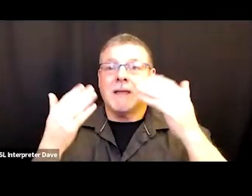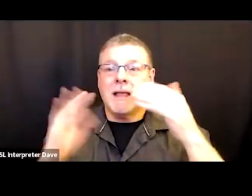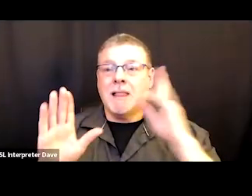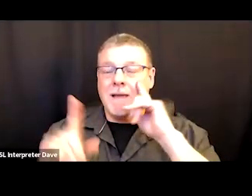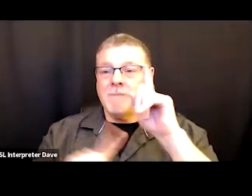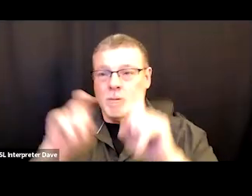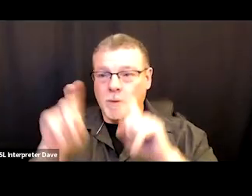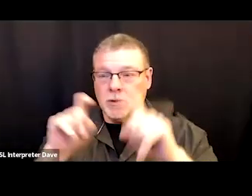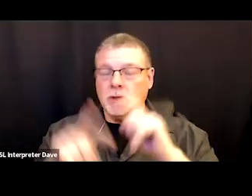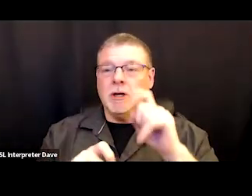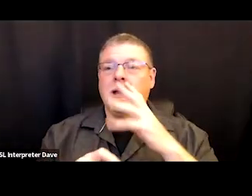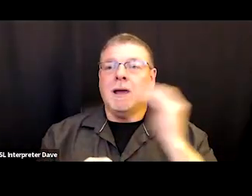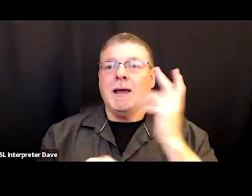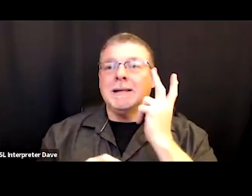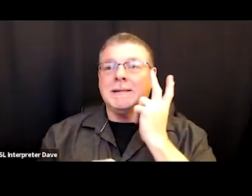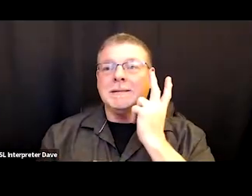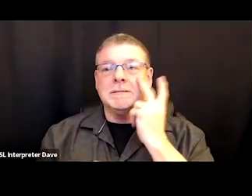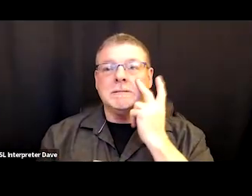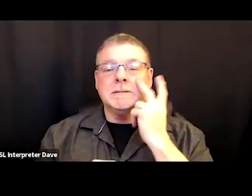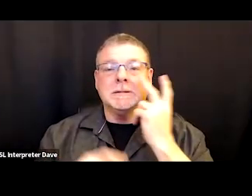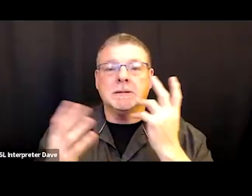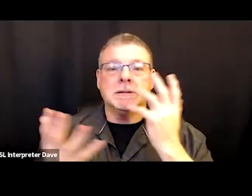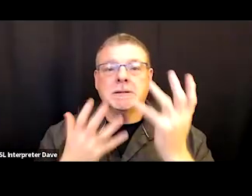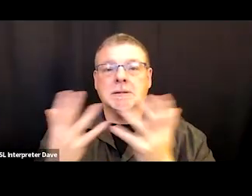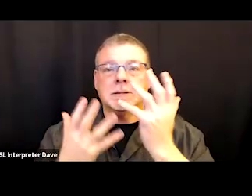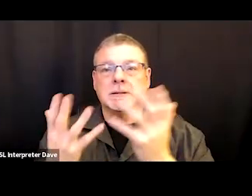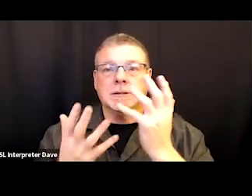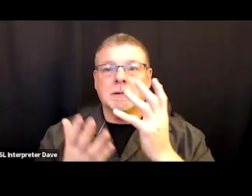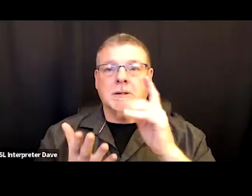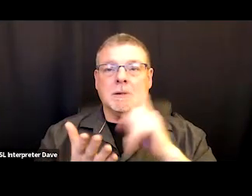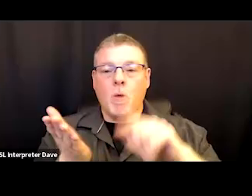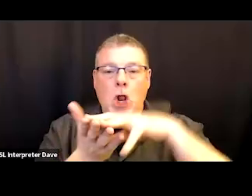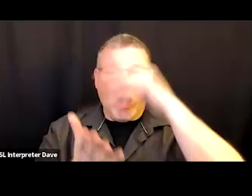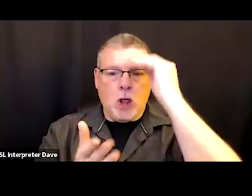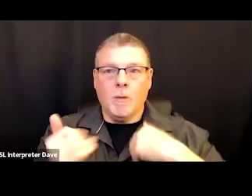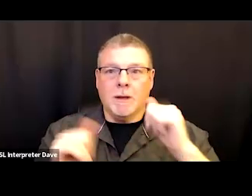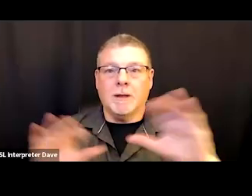and kind of see what lateral learning we could do at this point. Thank you.